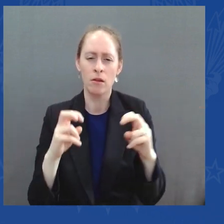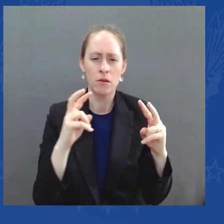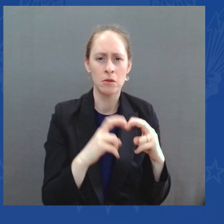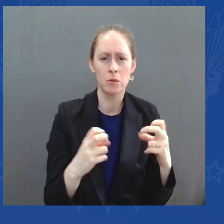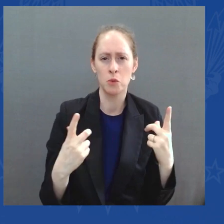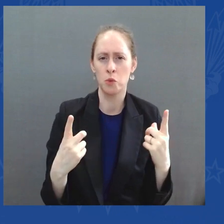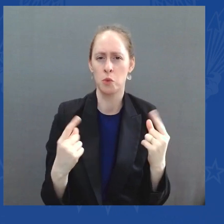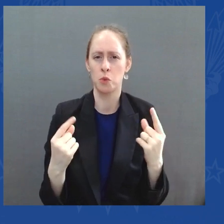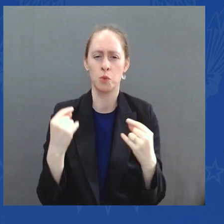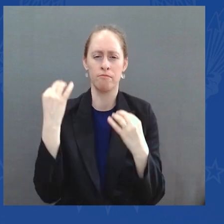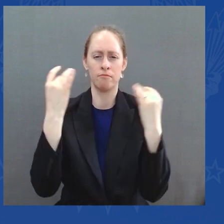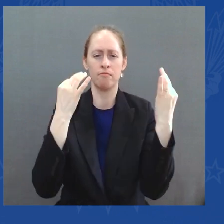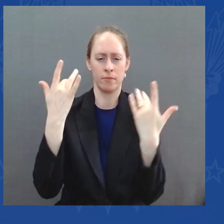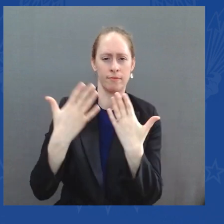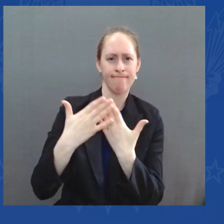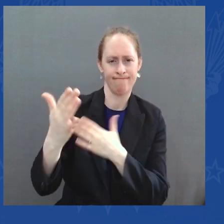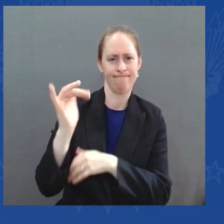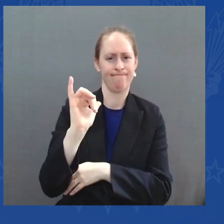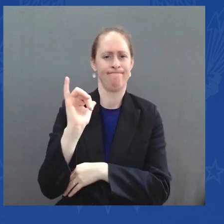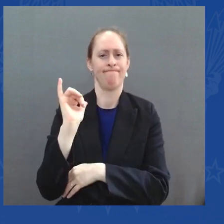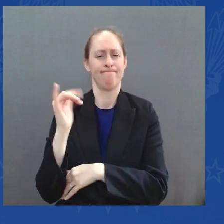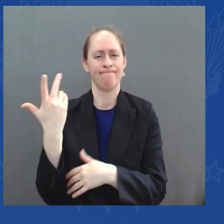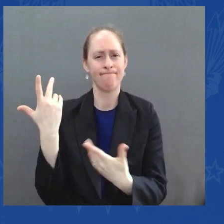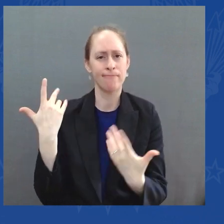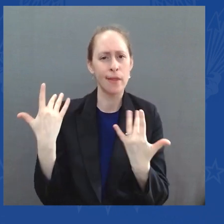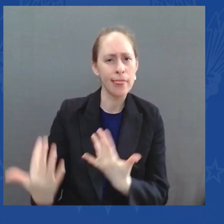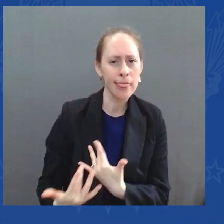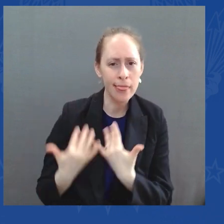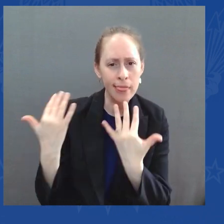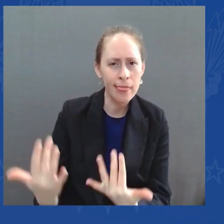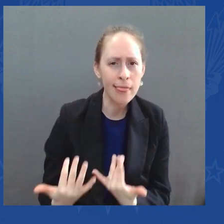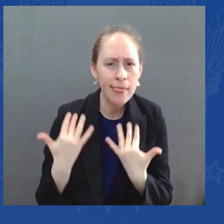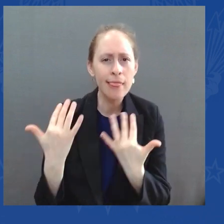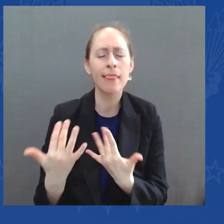their CDLs -- we took action. We provided technical assistance